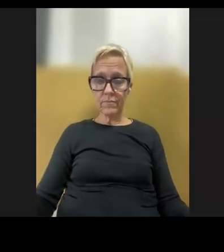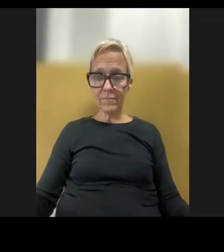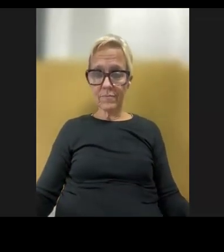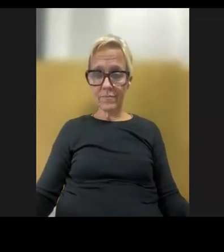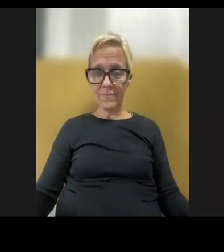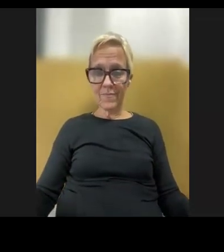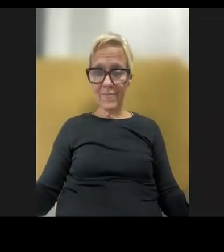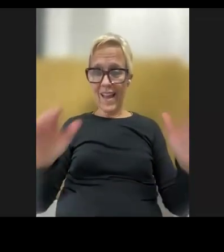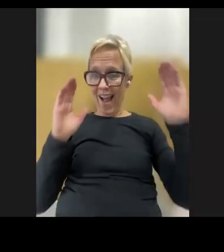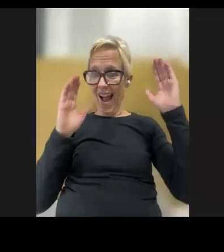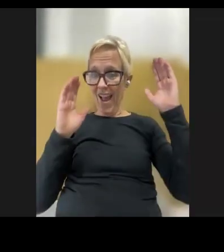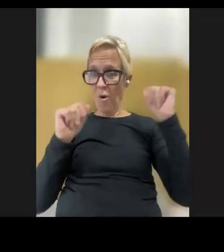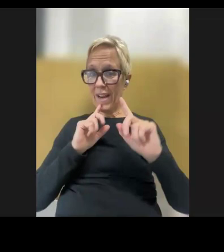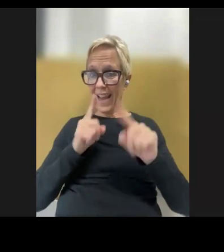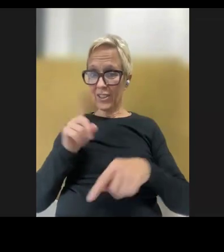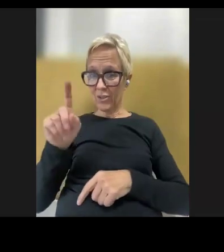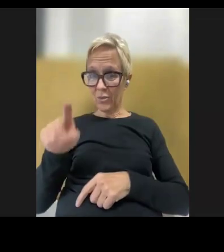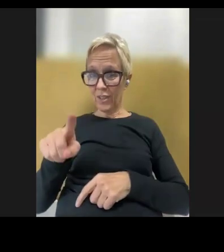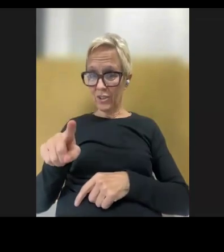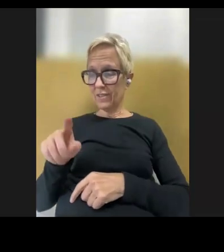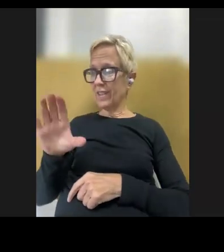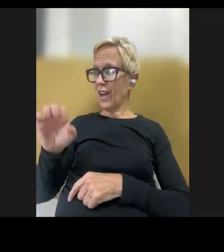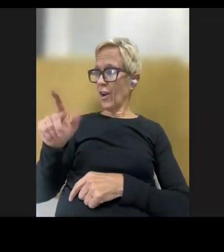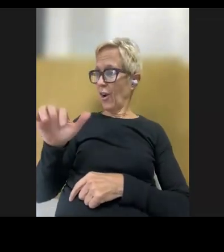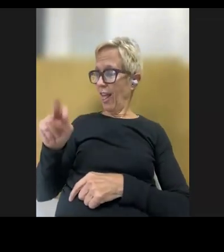And a people would rather die waiting for services than go in an institution. I hope that answers your question, Colin